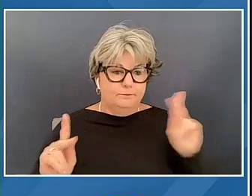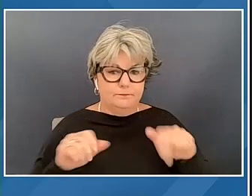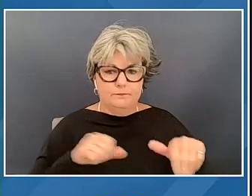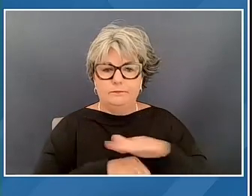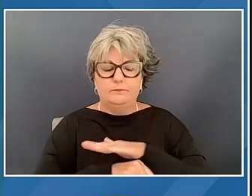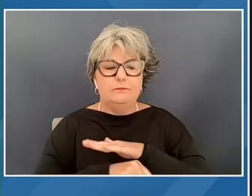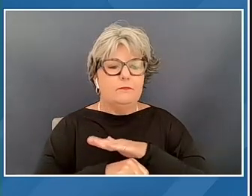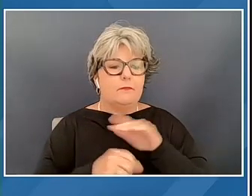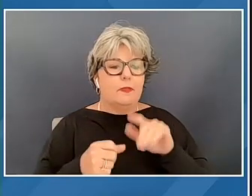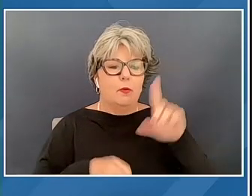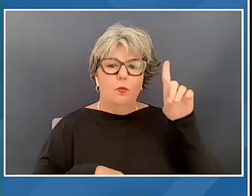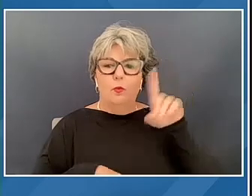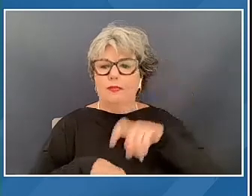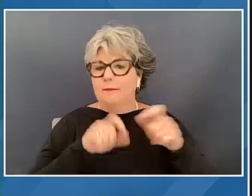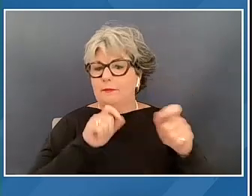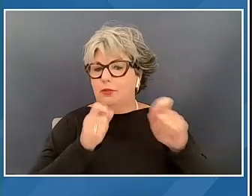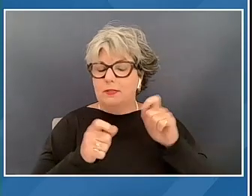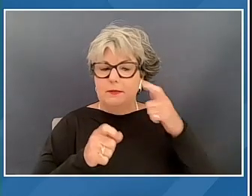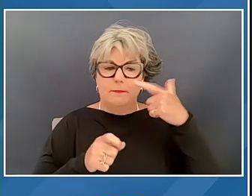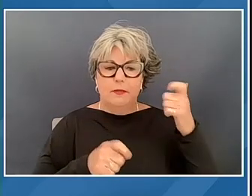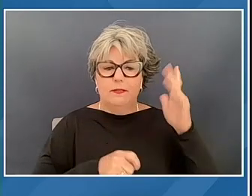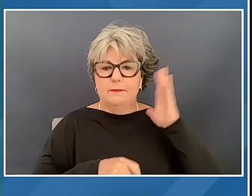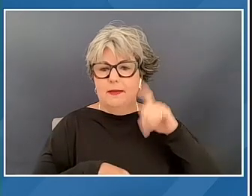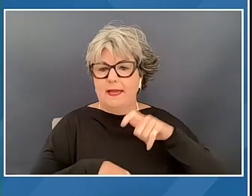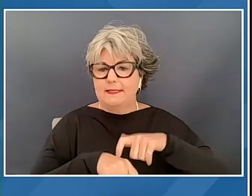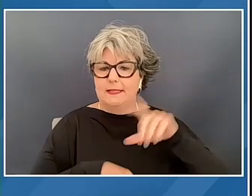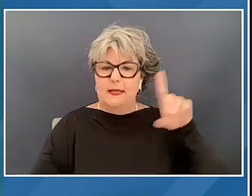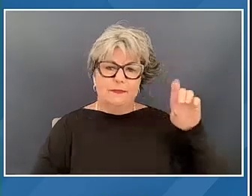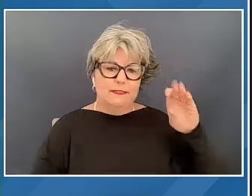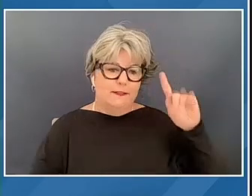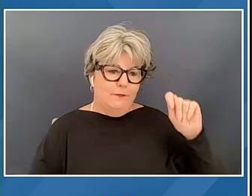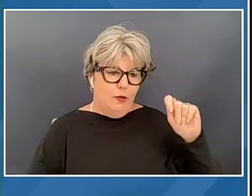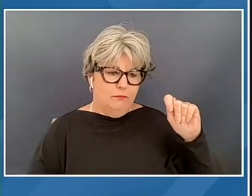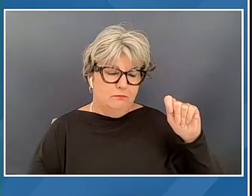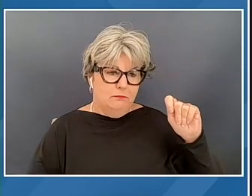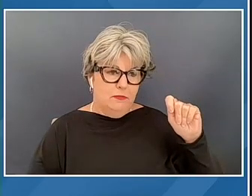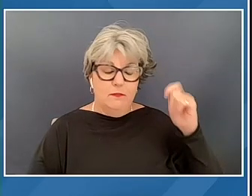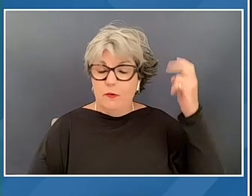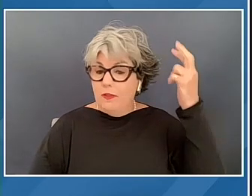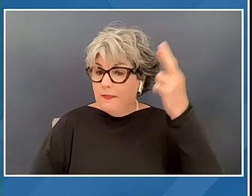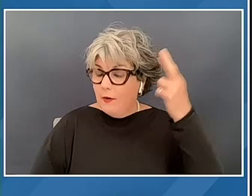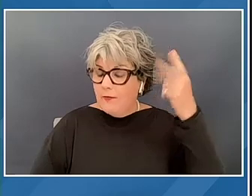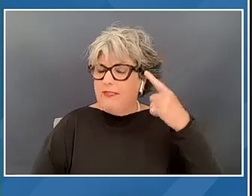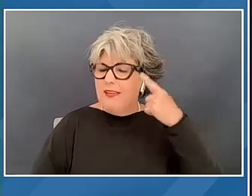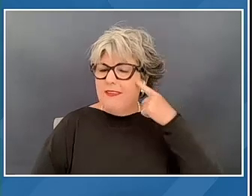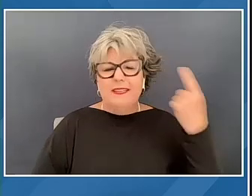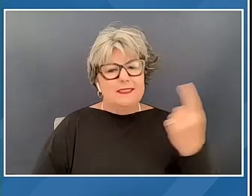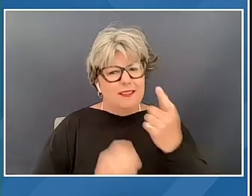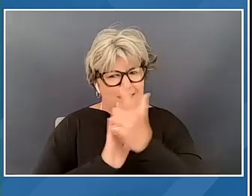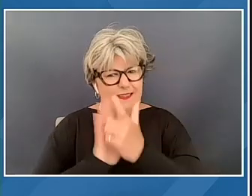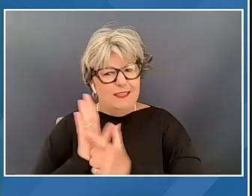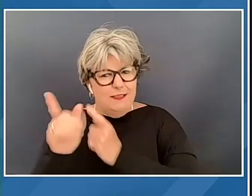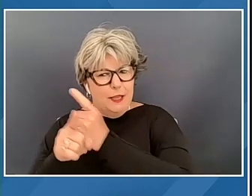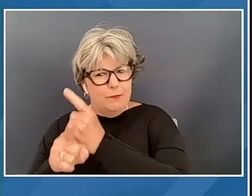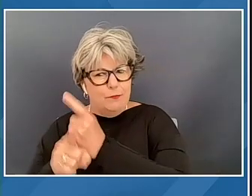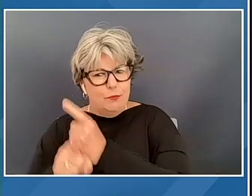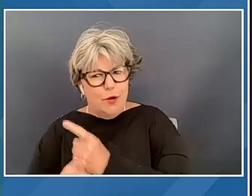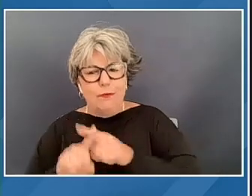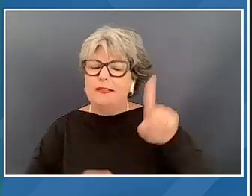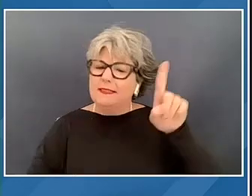adjustment because of past periods of default. So for that reason, I think it's not only legally appropriate, but necessary for the Department to zoom out a